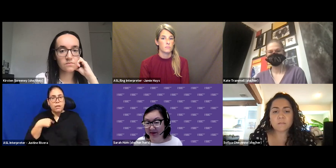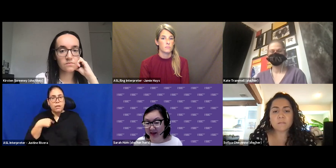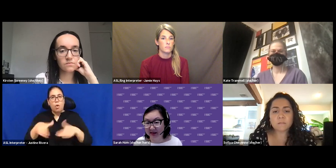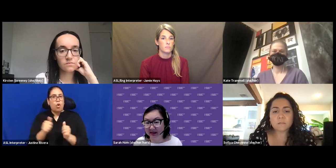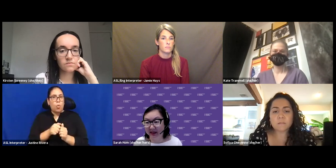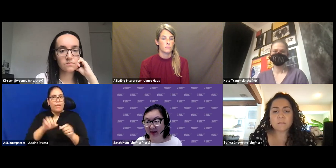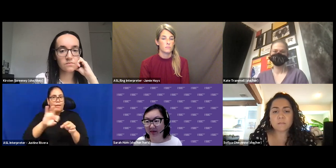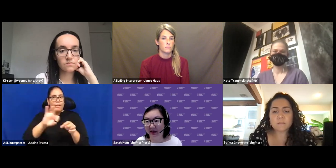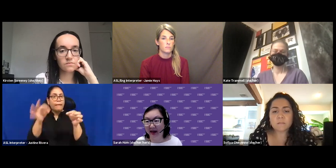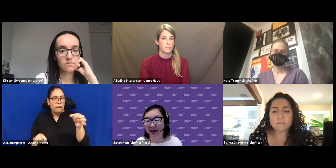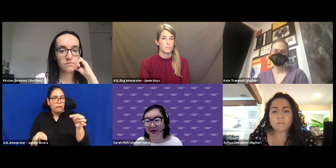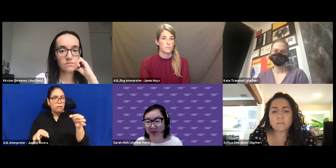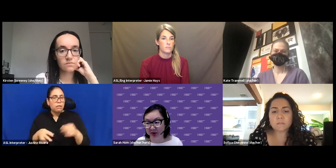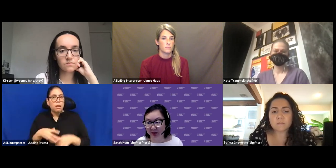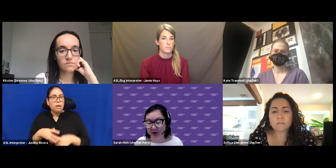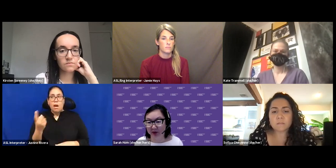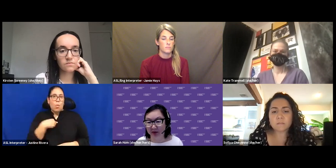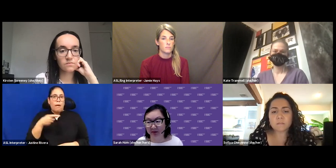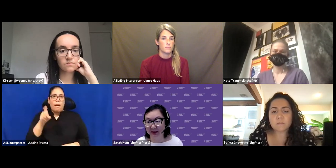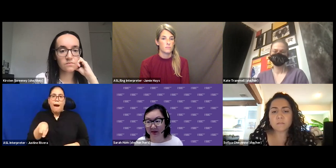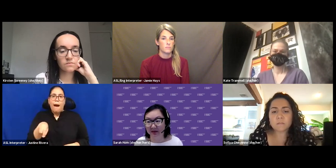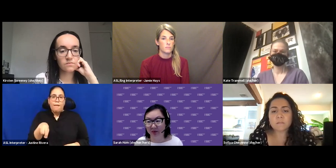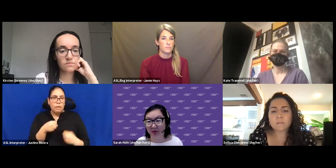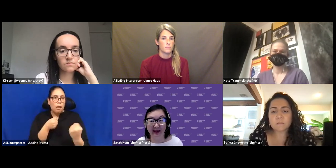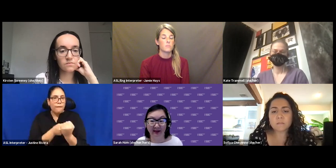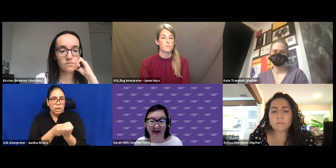advocates, and we have to push this work forward, because we